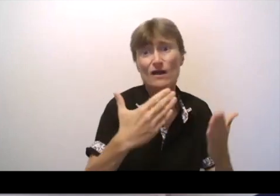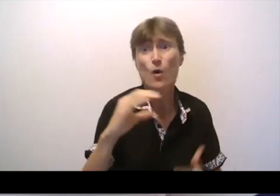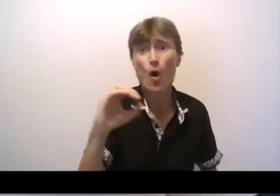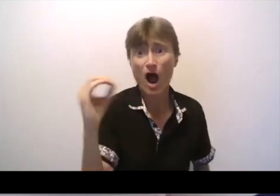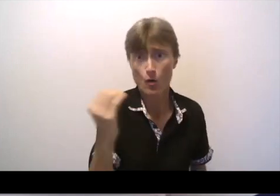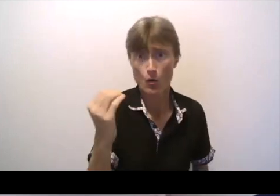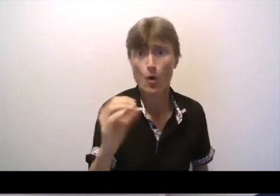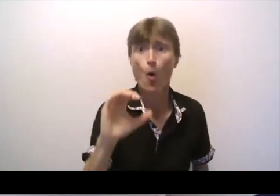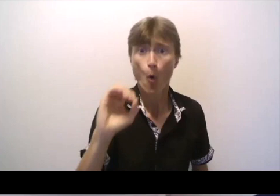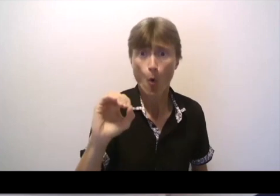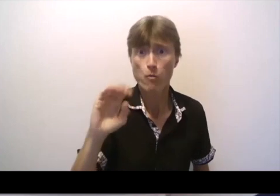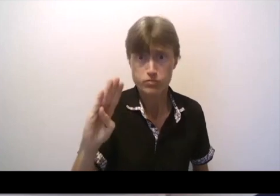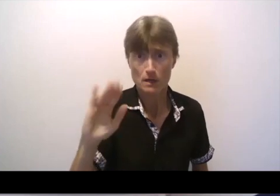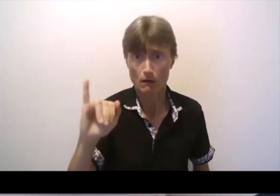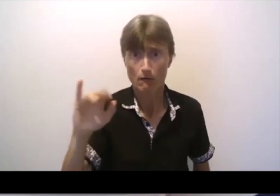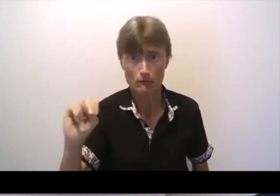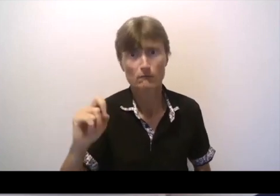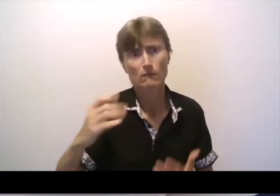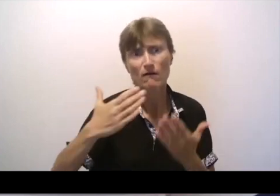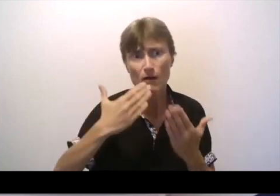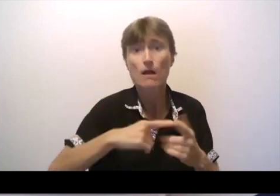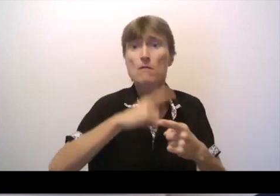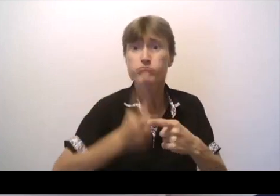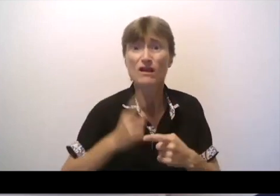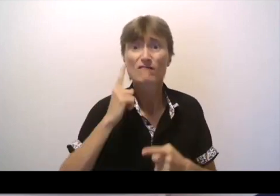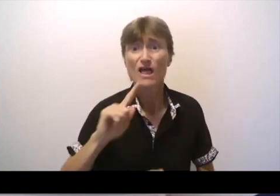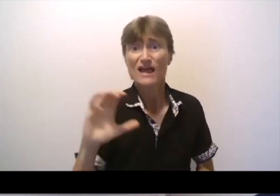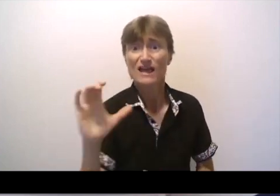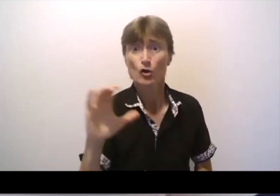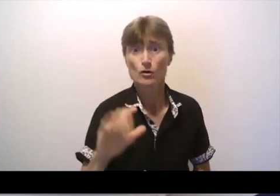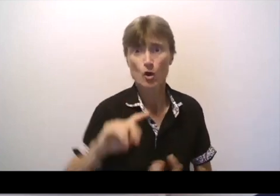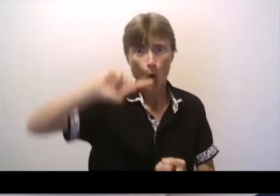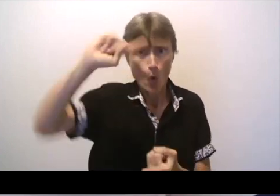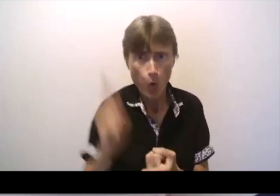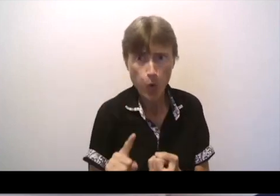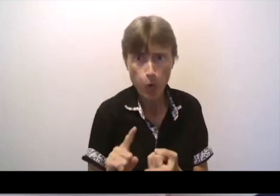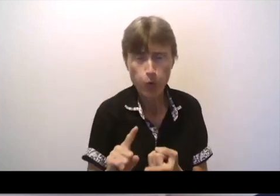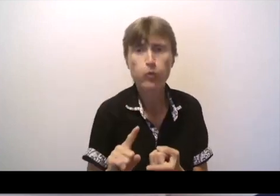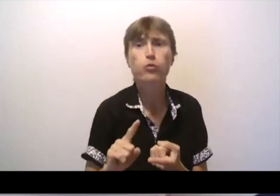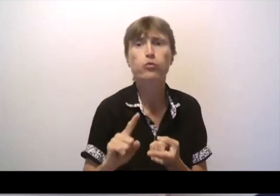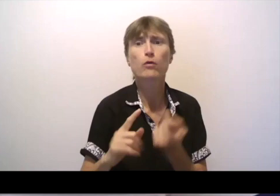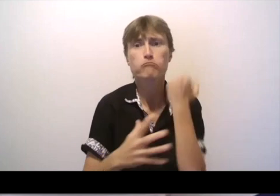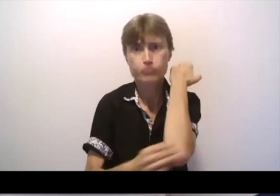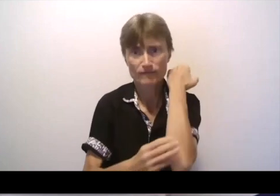uh enough for all calgary's poverty uh reduction strategy and basic income calgary for presenting this a huge